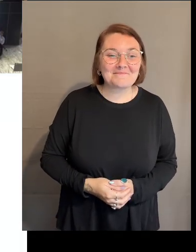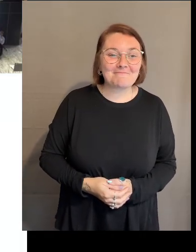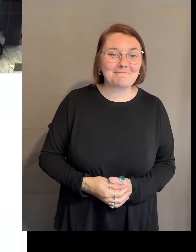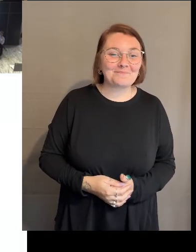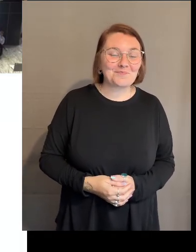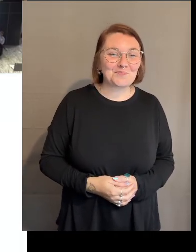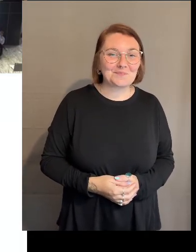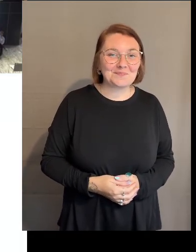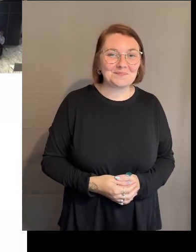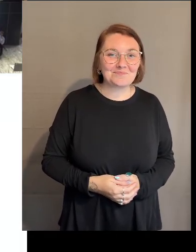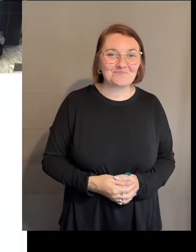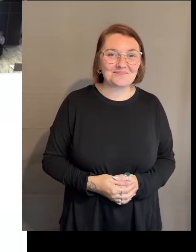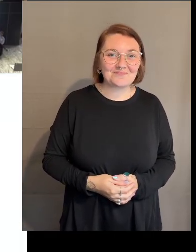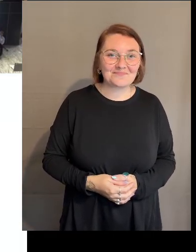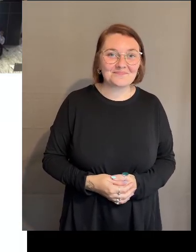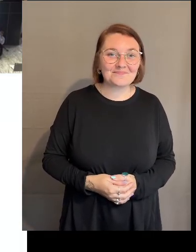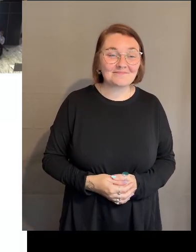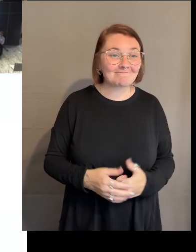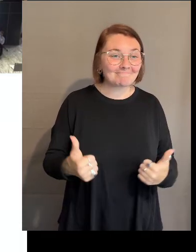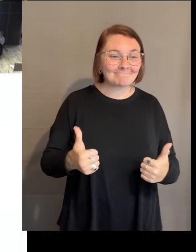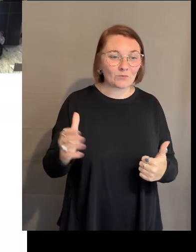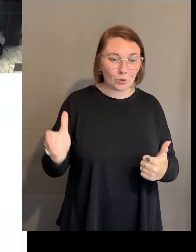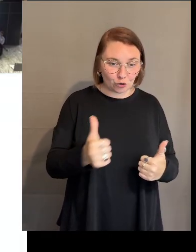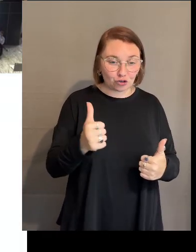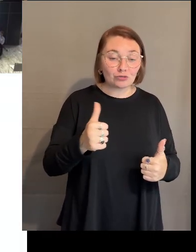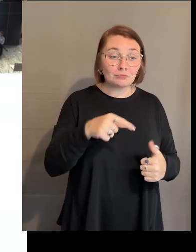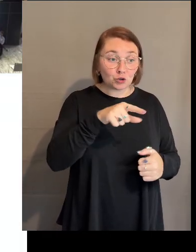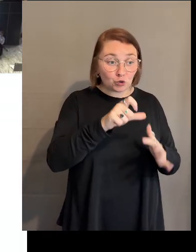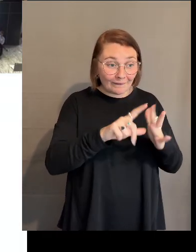I'll go to Corinne, and then do you have questions from people online, James?